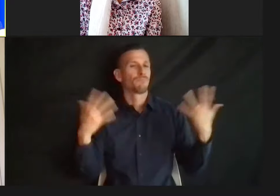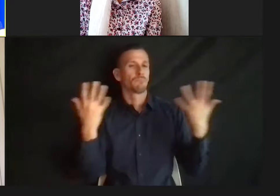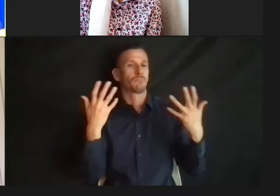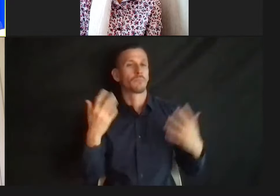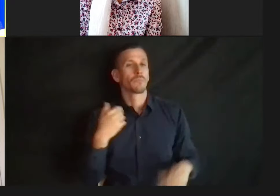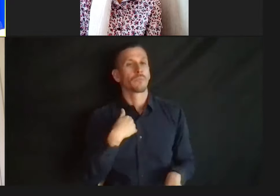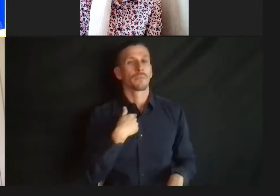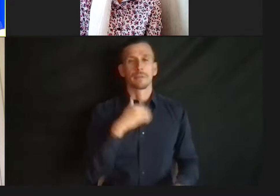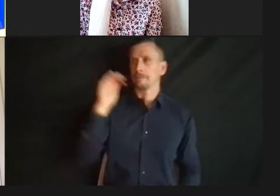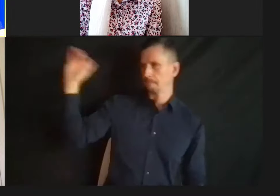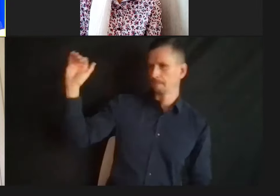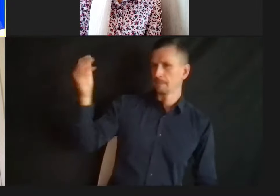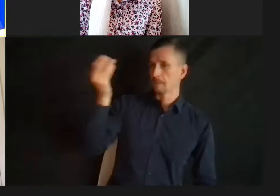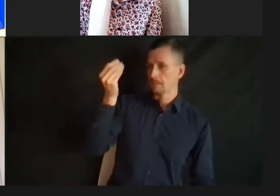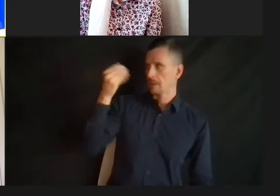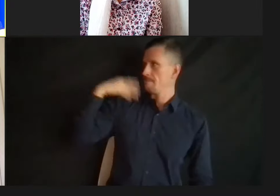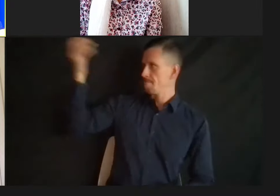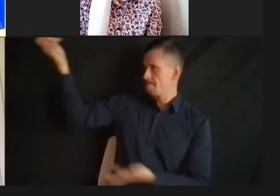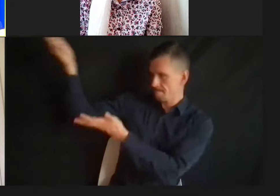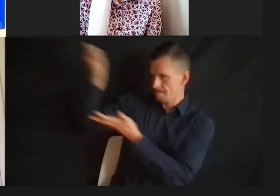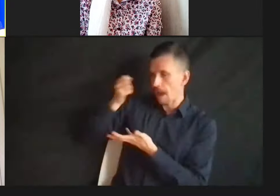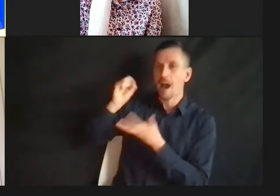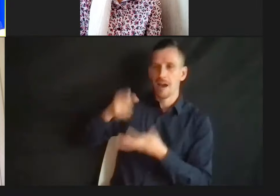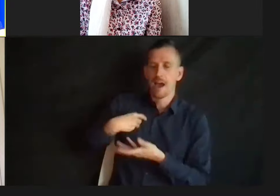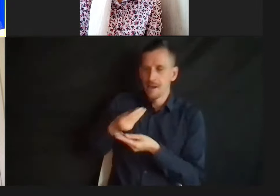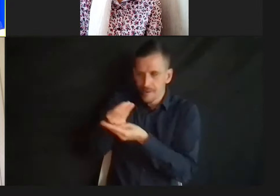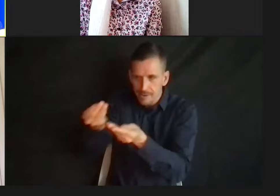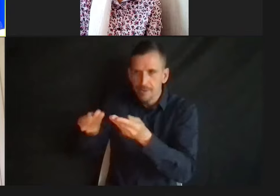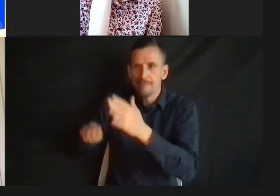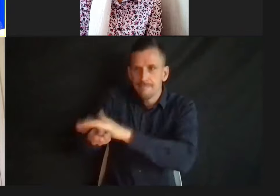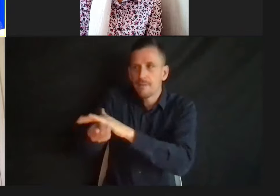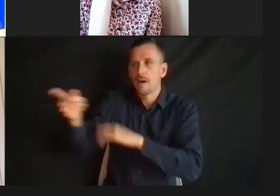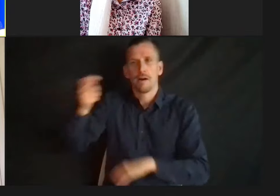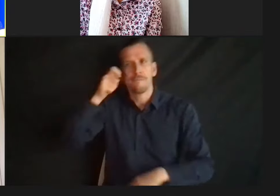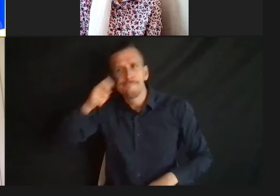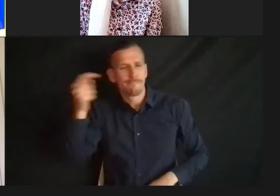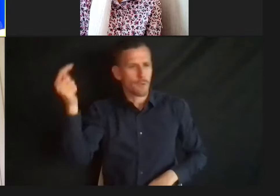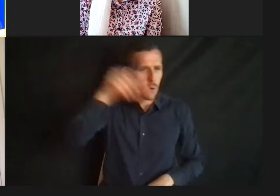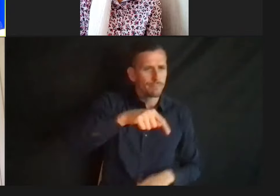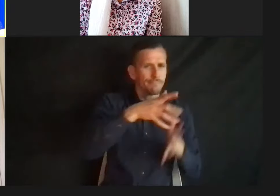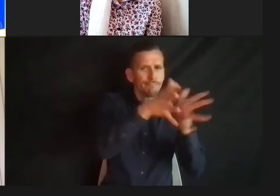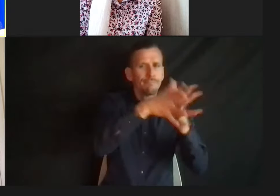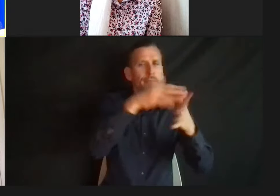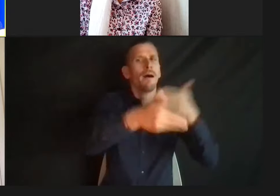Island States is work with the diaspora. Cabo Verde has more people living in Boston than,